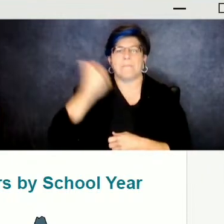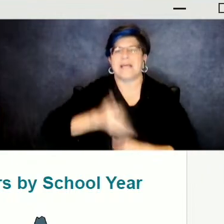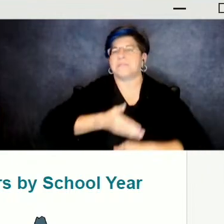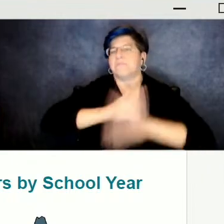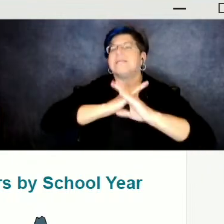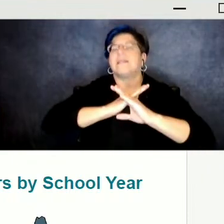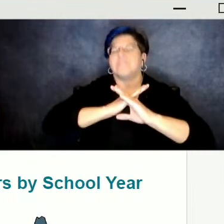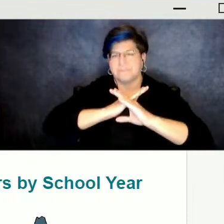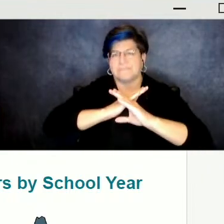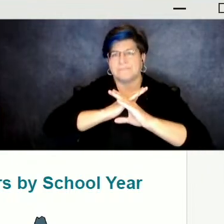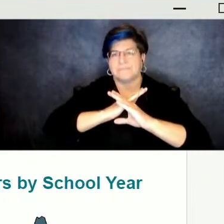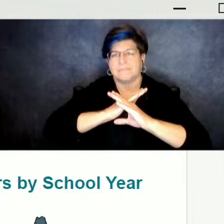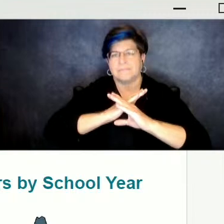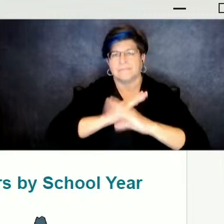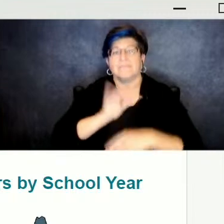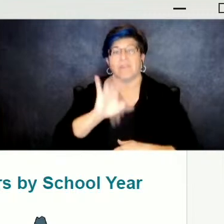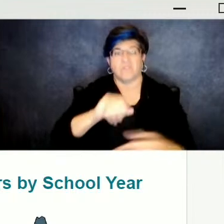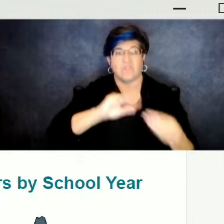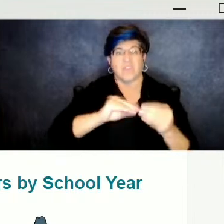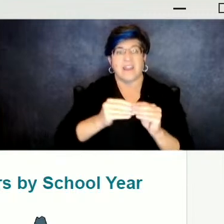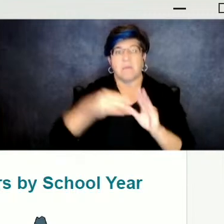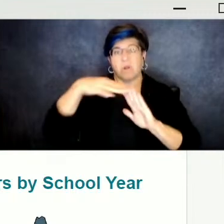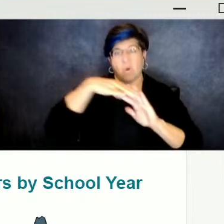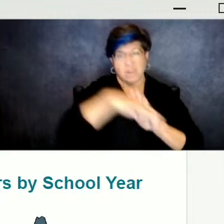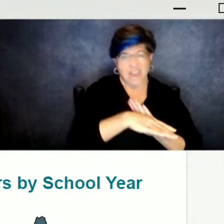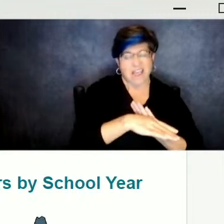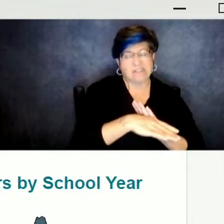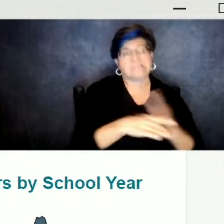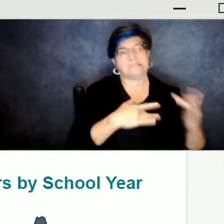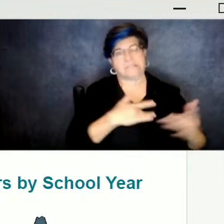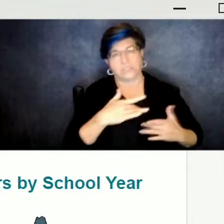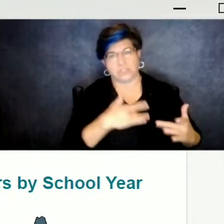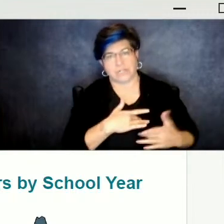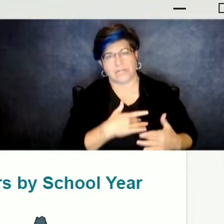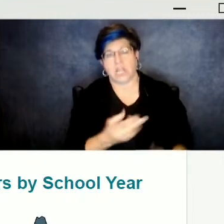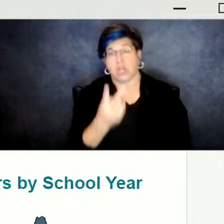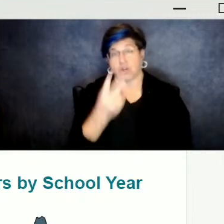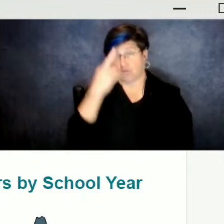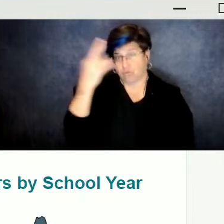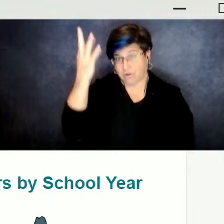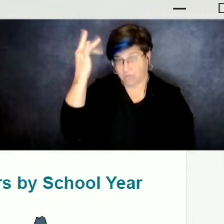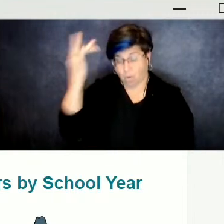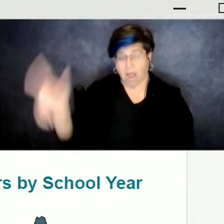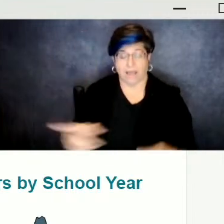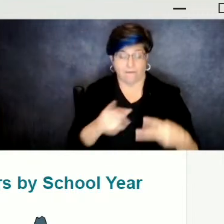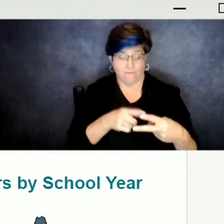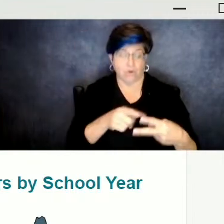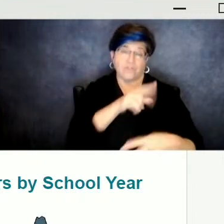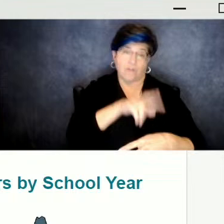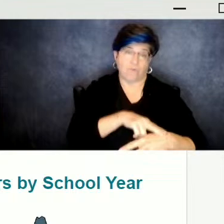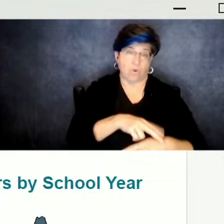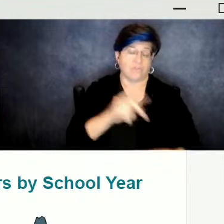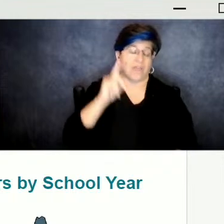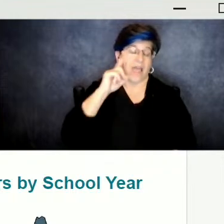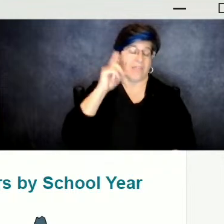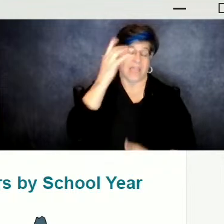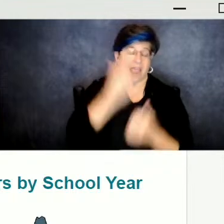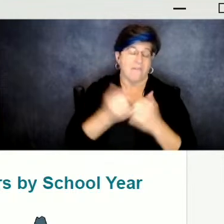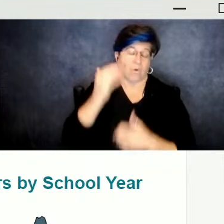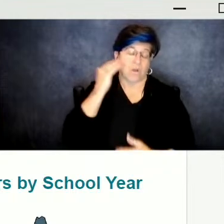THE LEVEL THAT WE WANT TO ENSURE THAT WE HAVE THE BEST LEVEL OF PROTECTION AND SO THAT NUMBER DECLINING IS CERTAINLY A CONCERN.